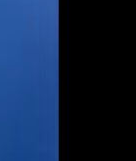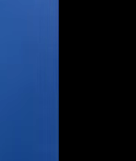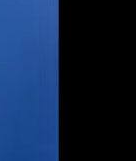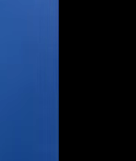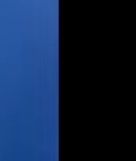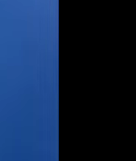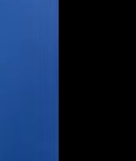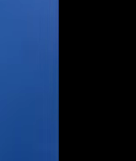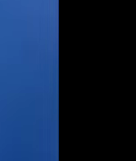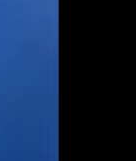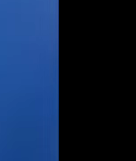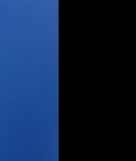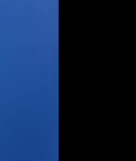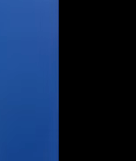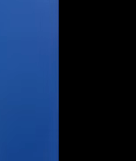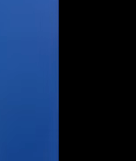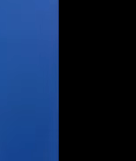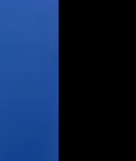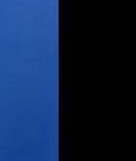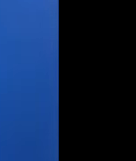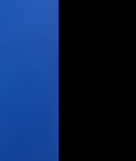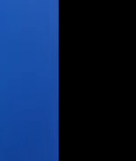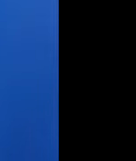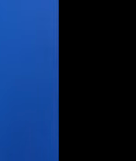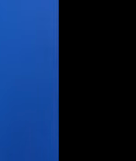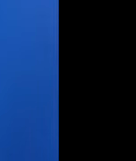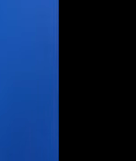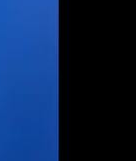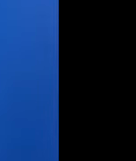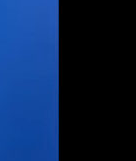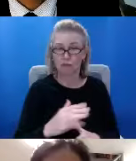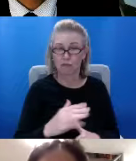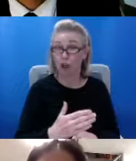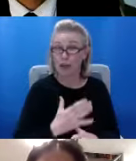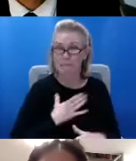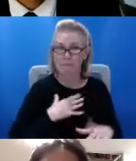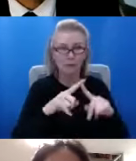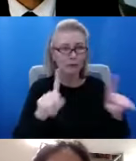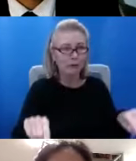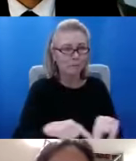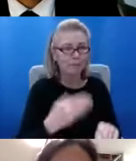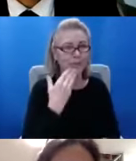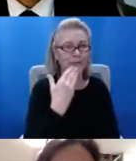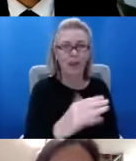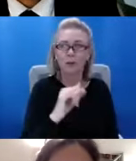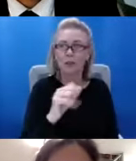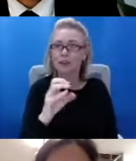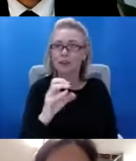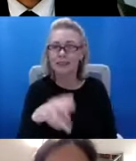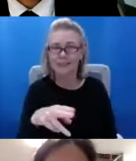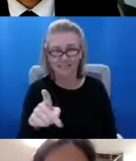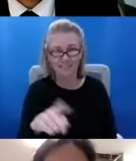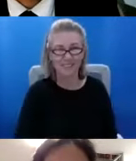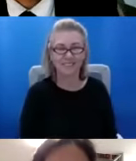Thank you so much. Let me just start by sharing my screen. Thanks, Jason and here, let